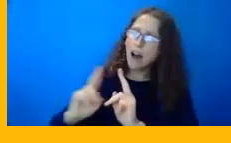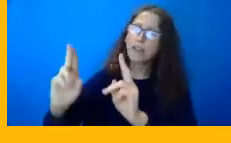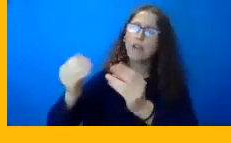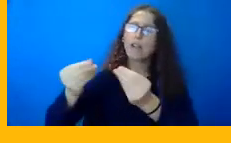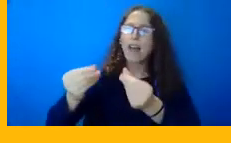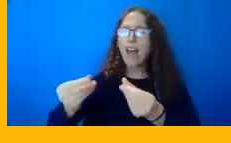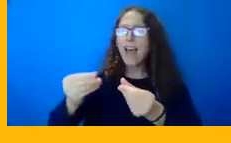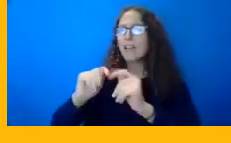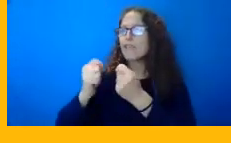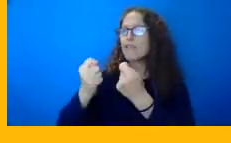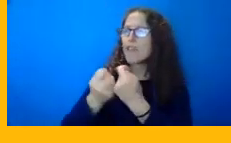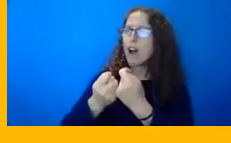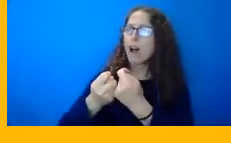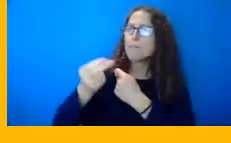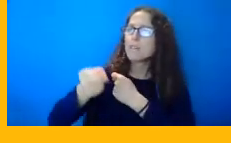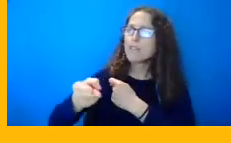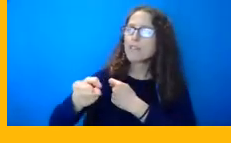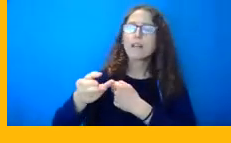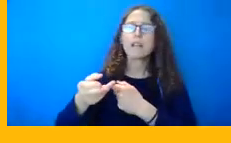OUR MEETINGS HERE, LAND